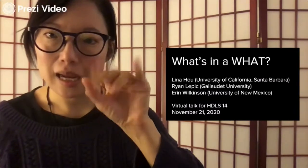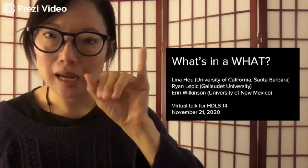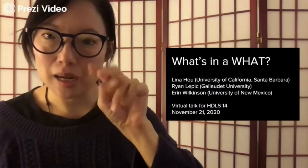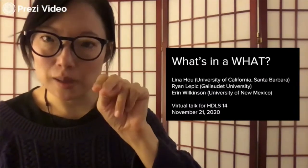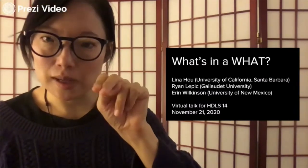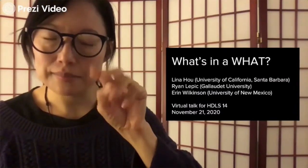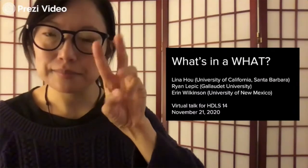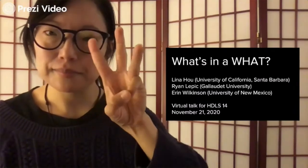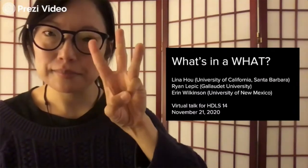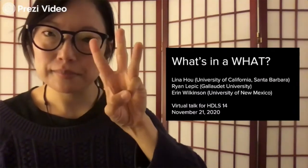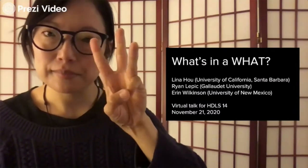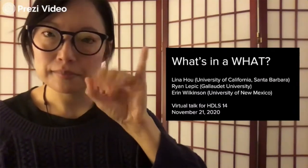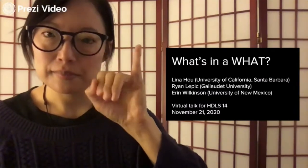And Erin Wilkinson.